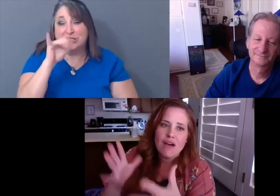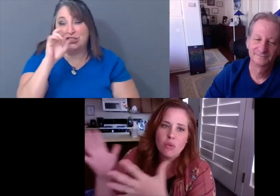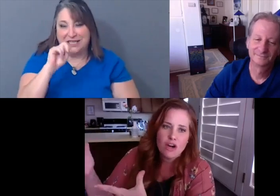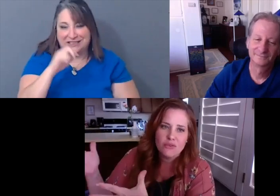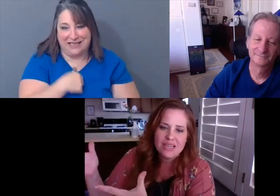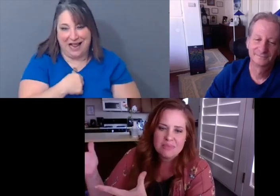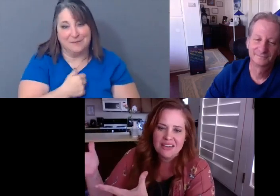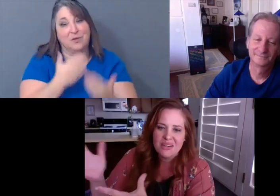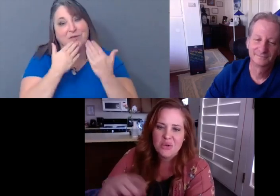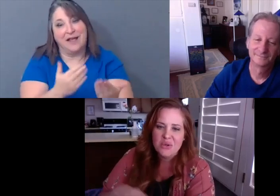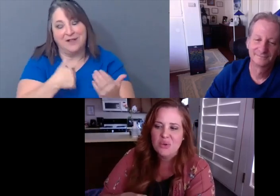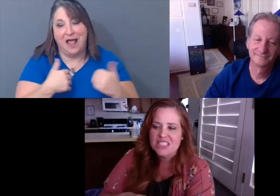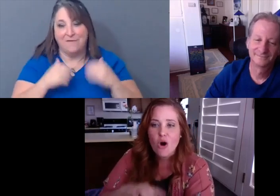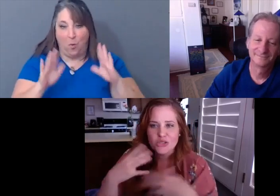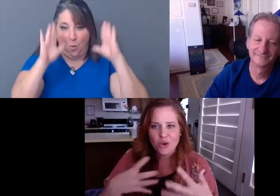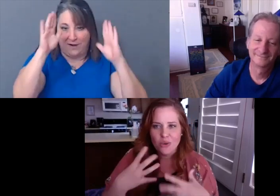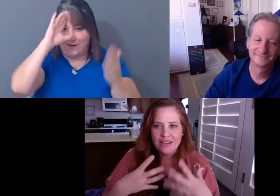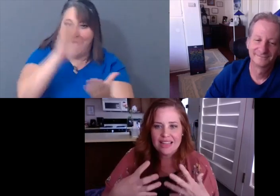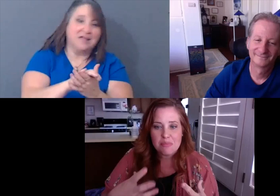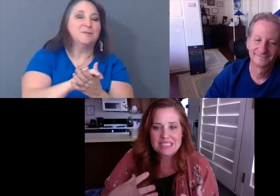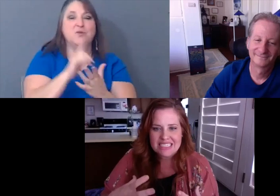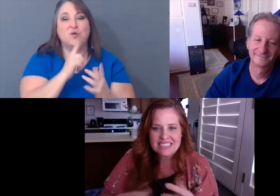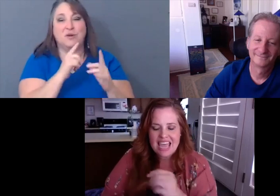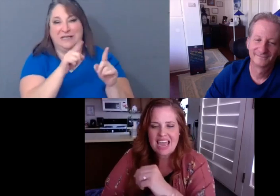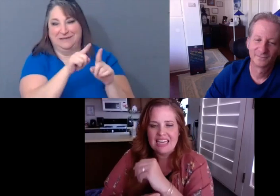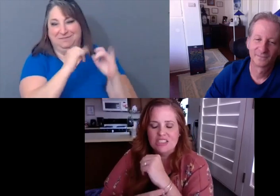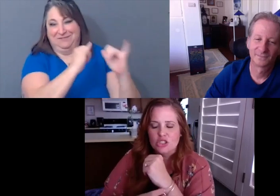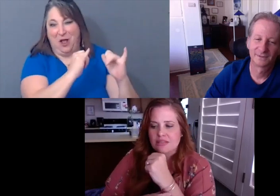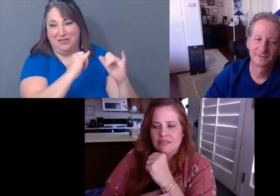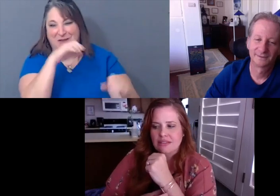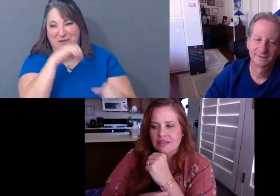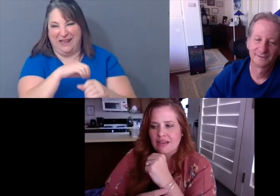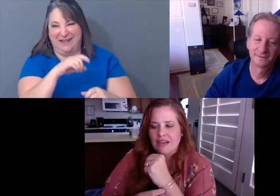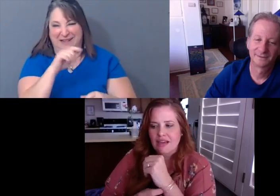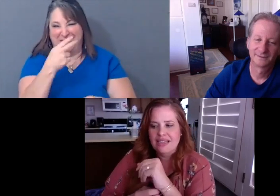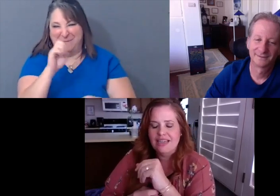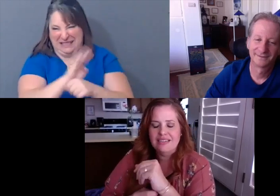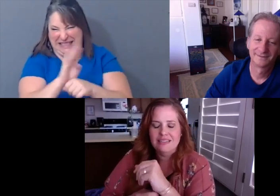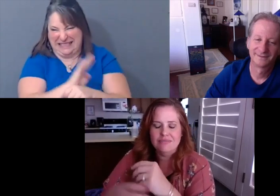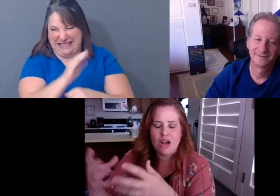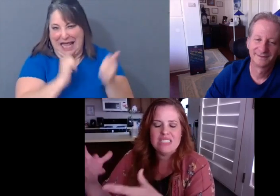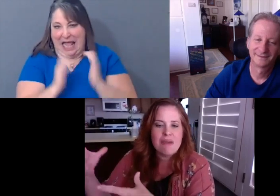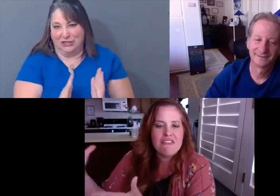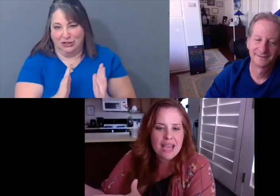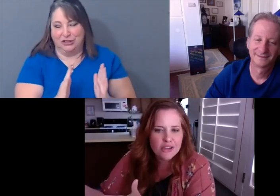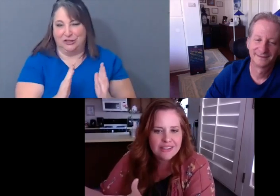I have a wonderful husband who is also in the business, and he just... You know, he's my fire.